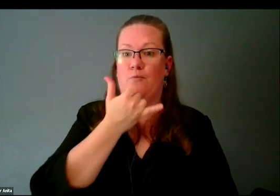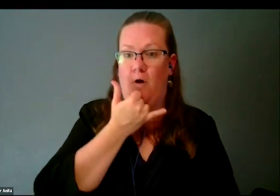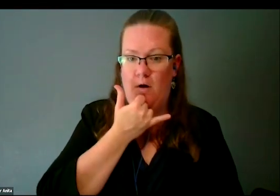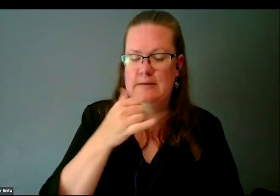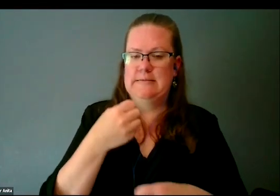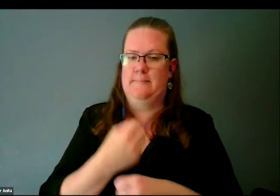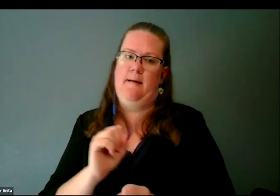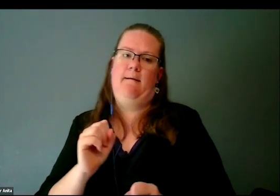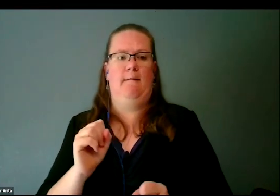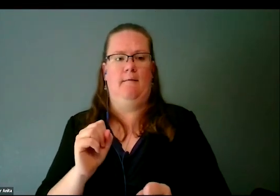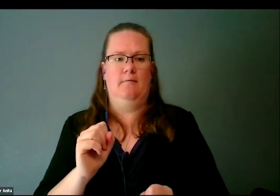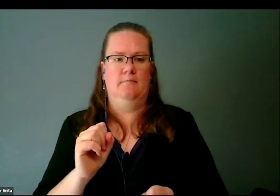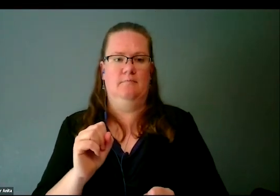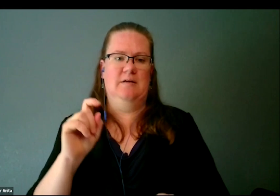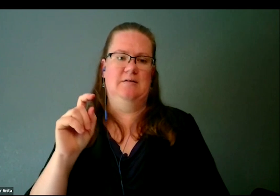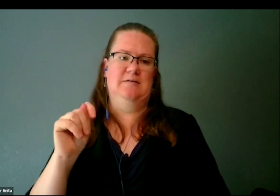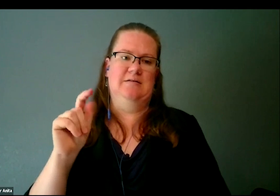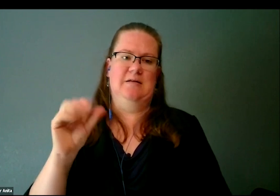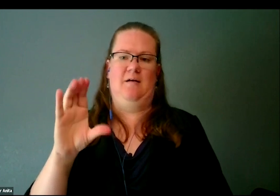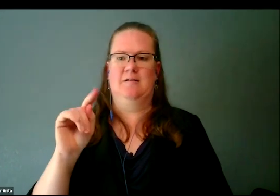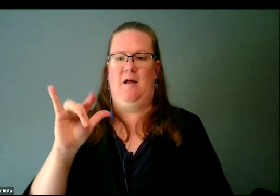That is a critique that's then leveled against me